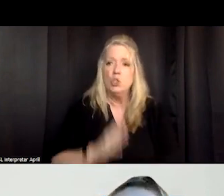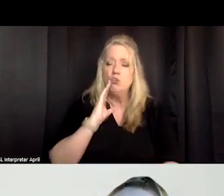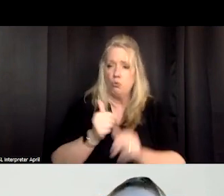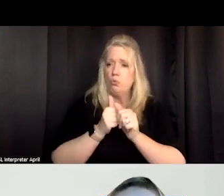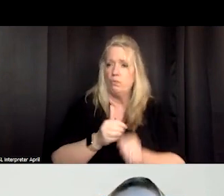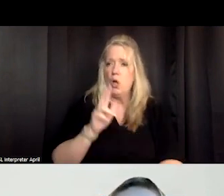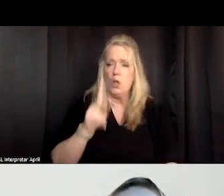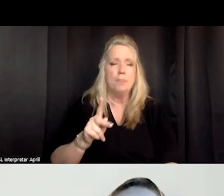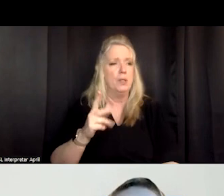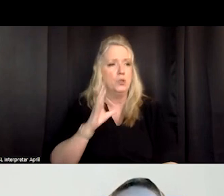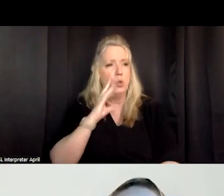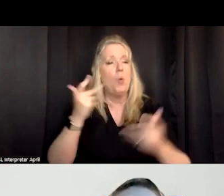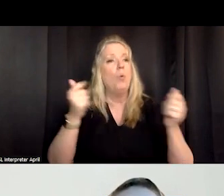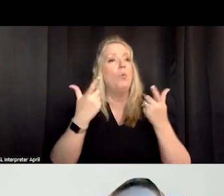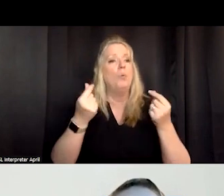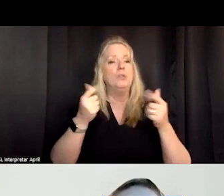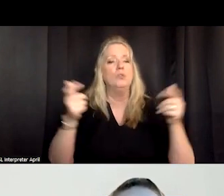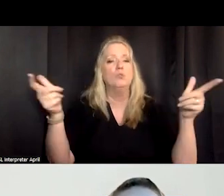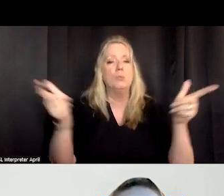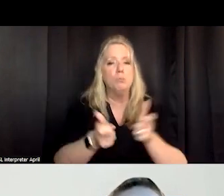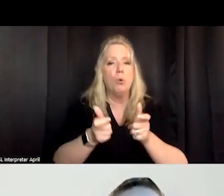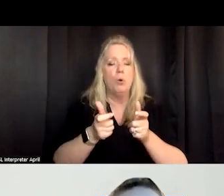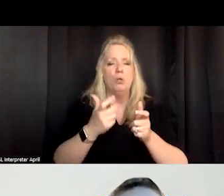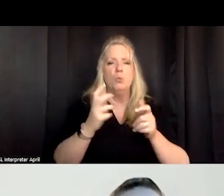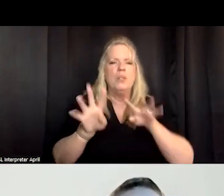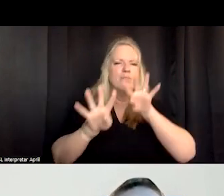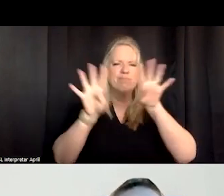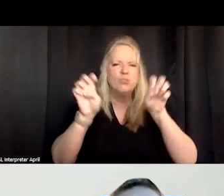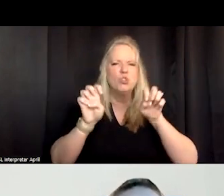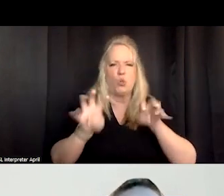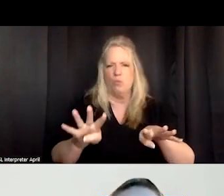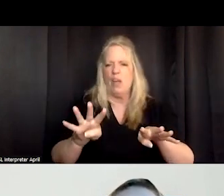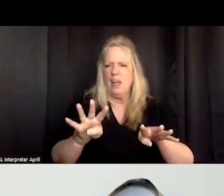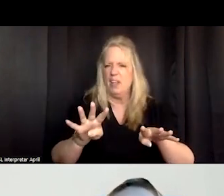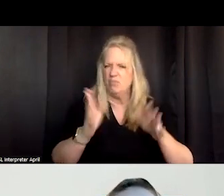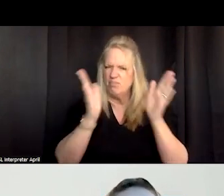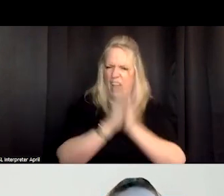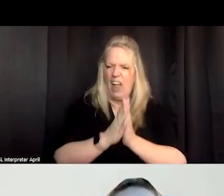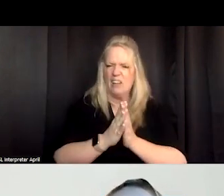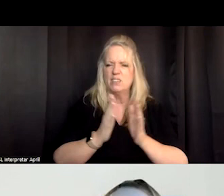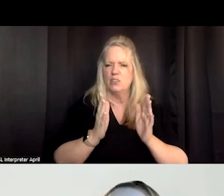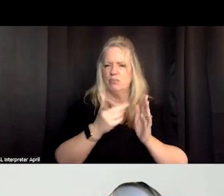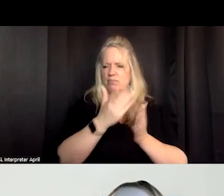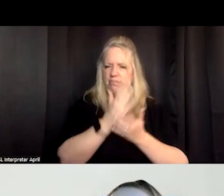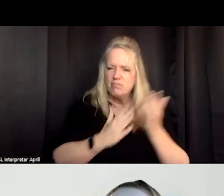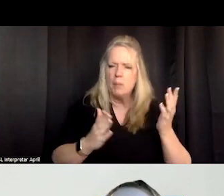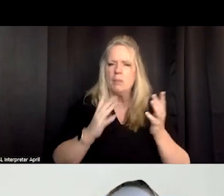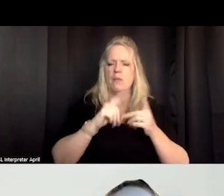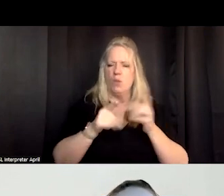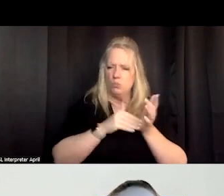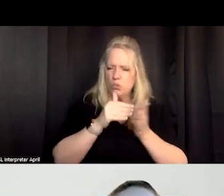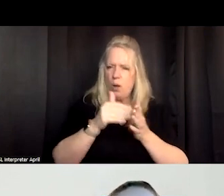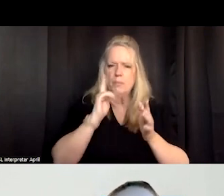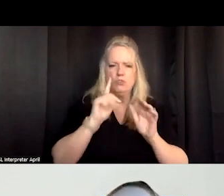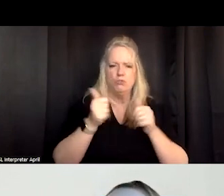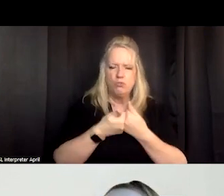PULLED TOGETHER, A, BRIEF FOR SURVEY. ASKING SOME OF THE COMMON CHALLENGES AND WHAT KIND OF